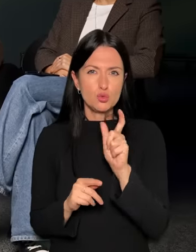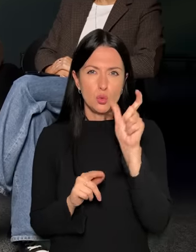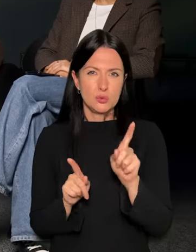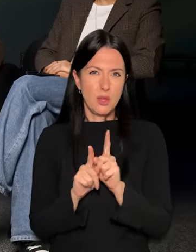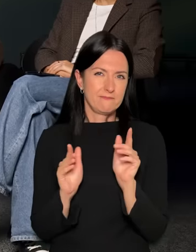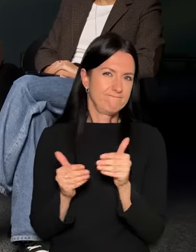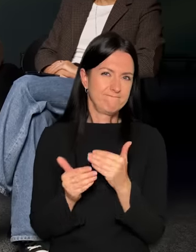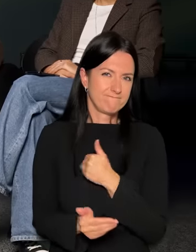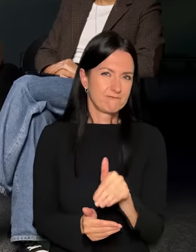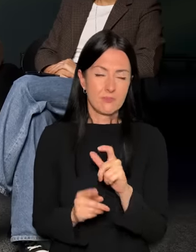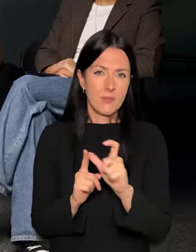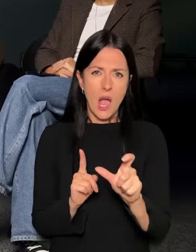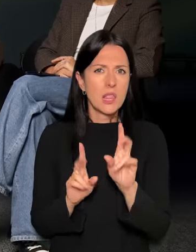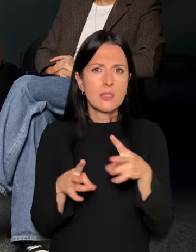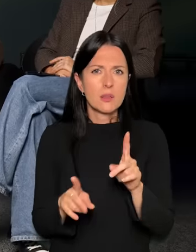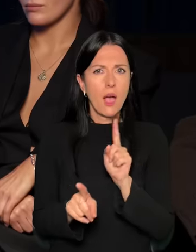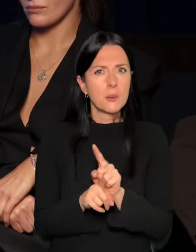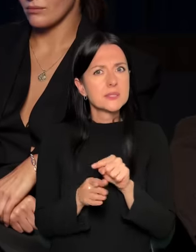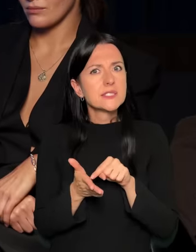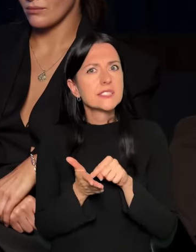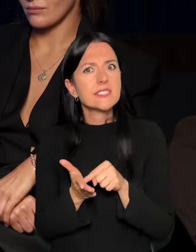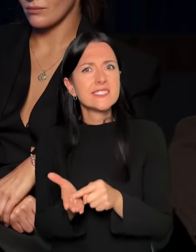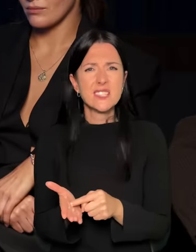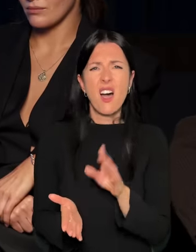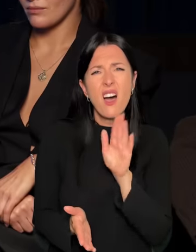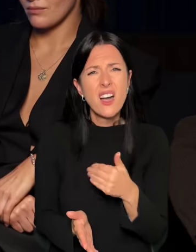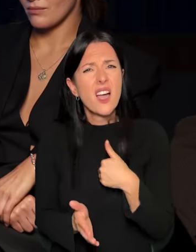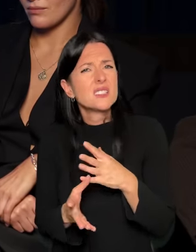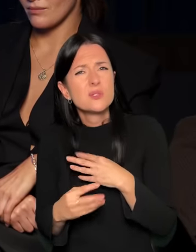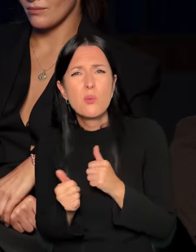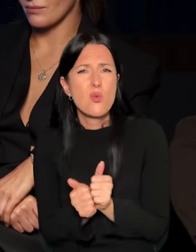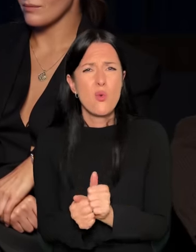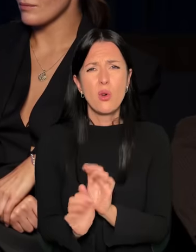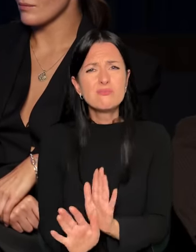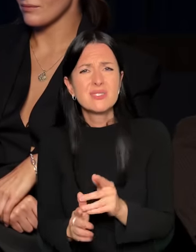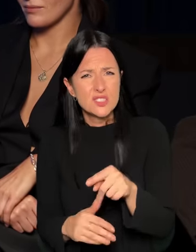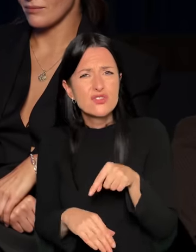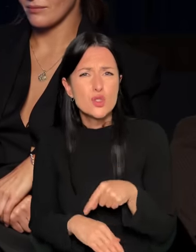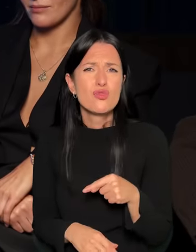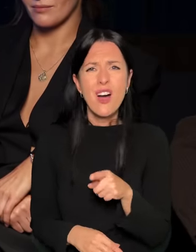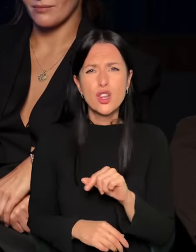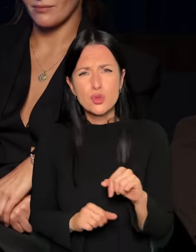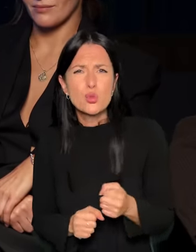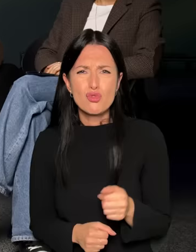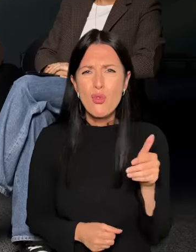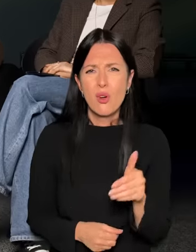is withdrawn, does not want to answer, then don't intrude upon them, you know, like, "I'm here with you, come on, buddy."